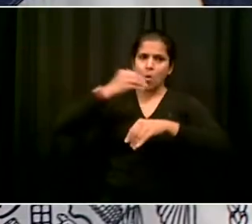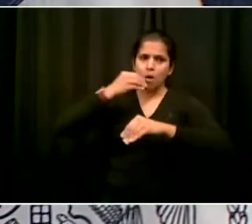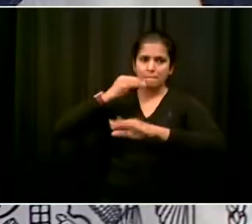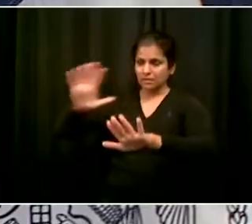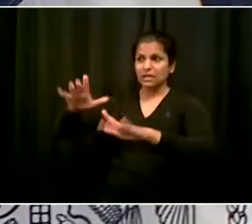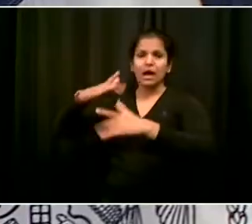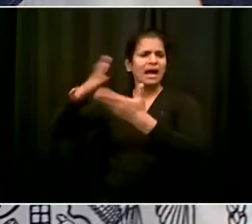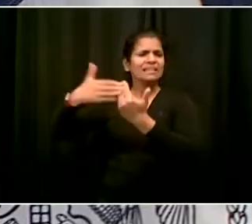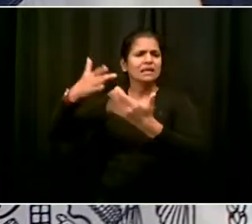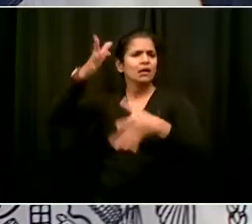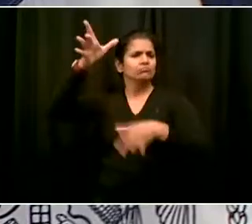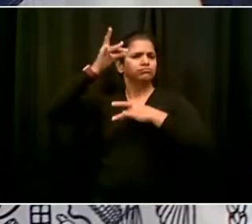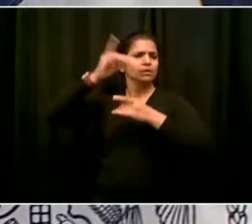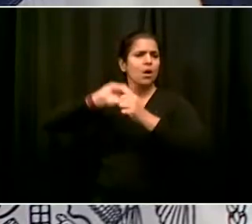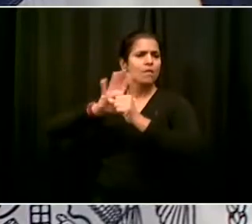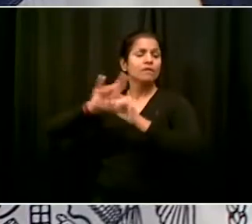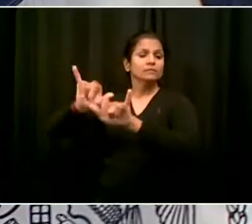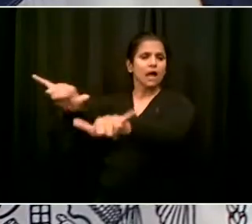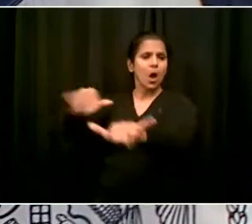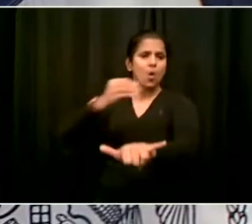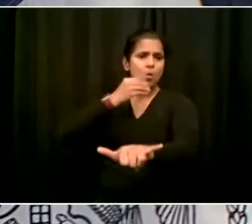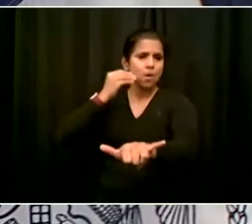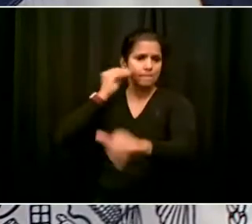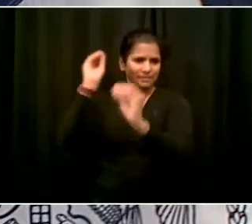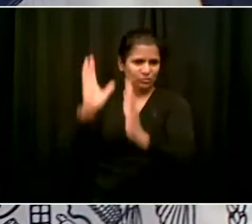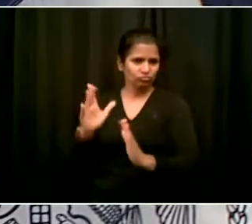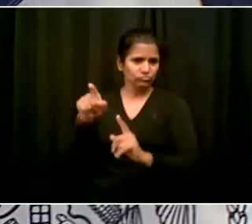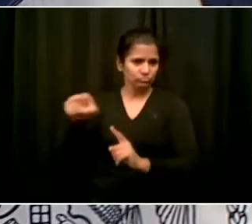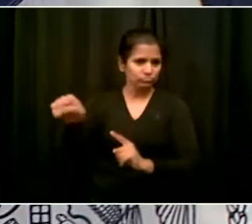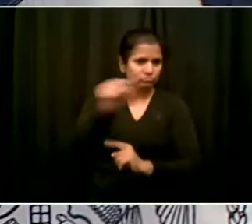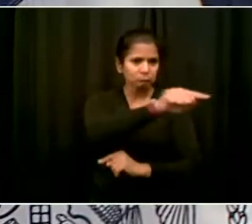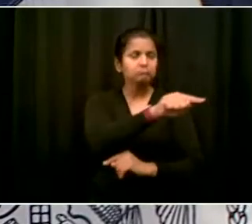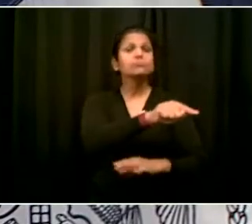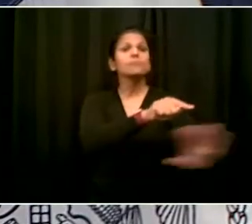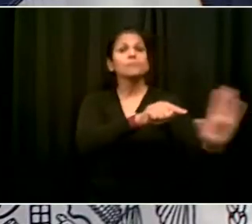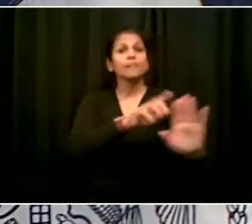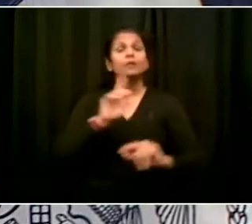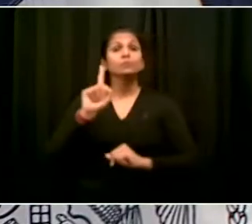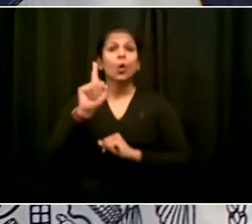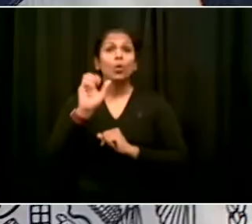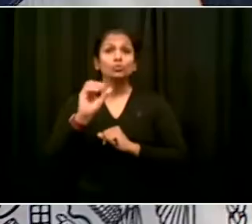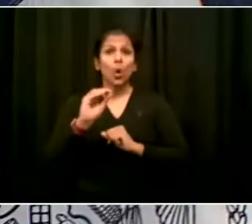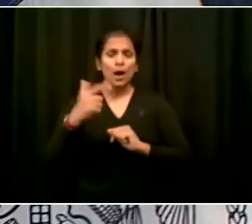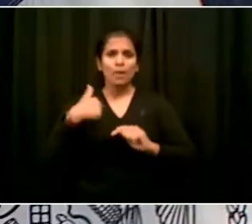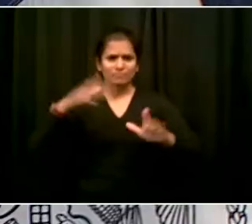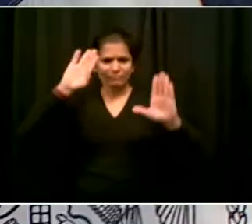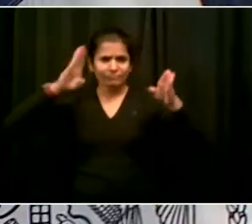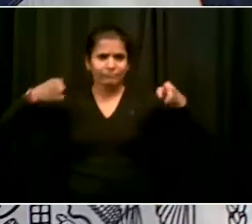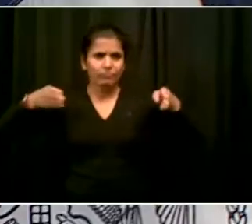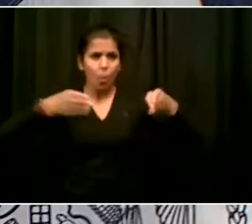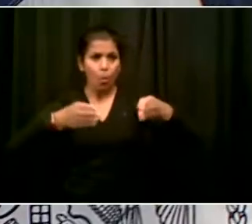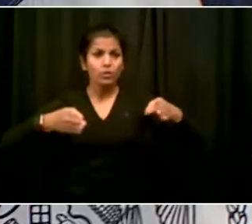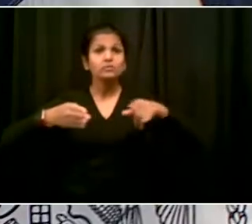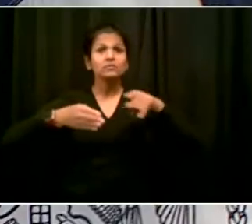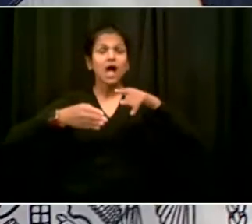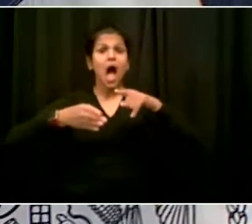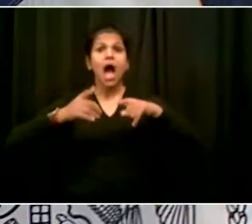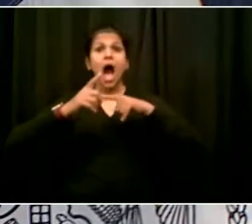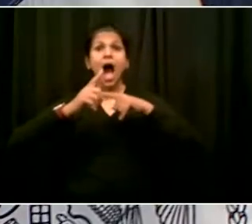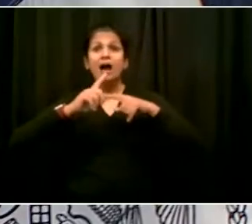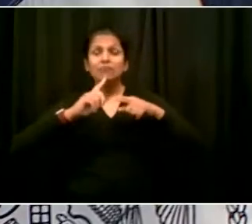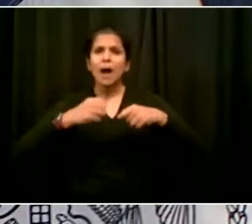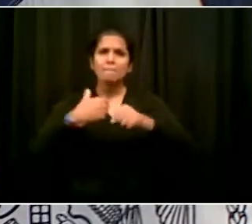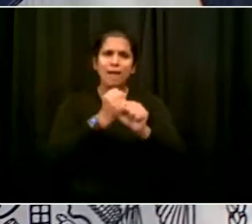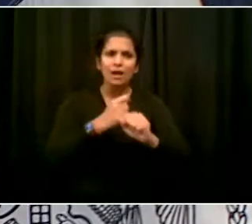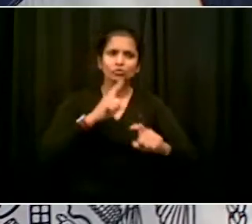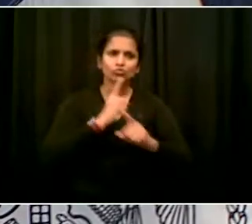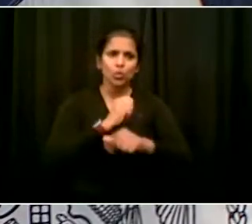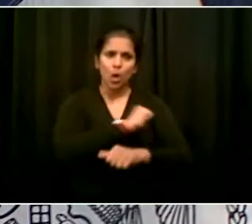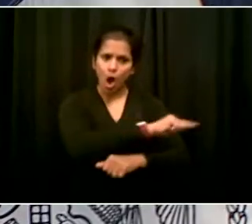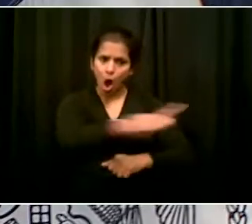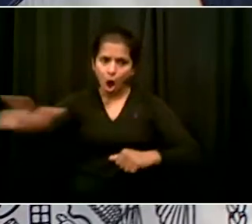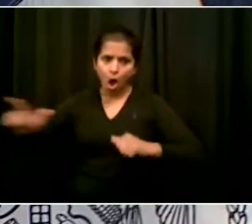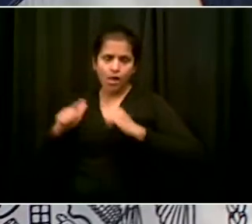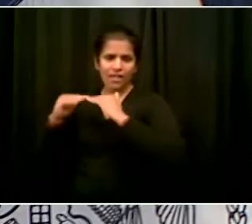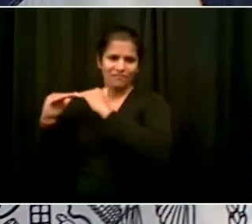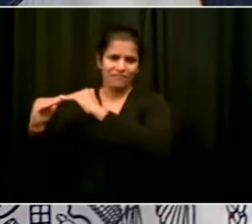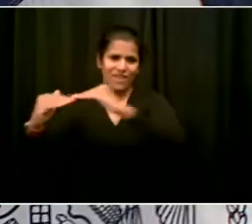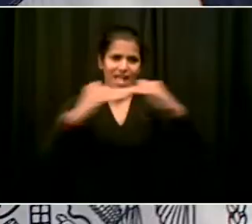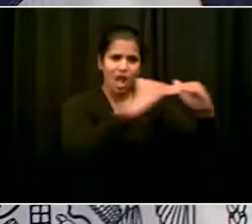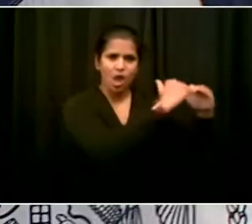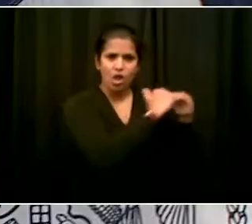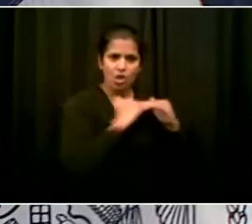THEY ARE